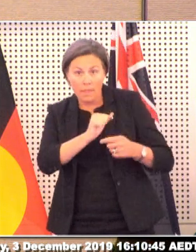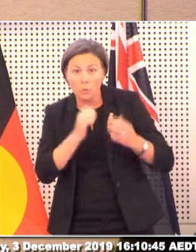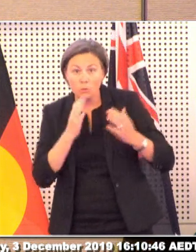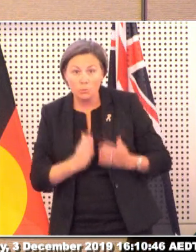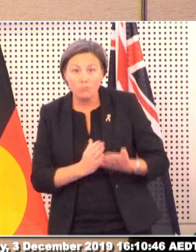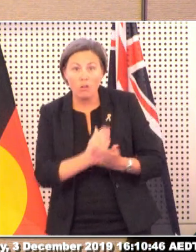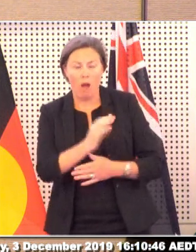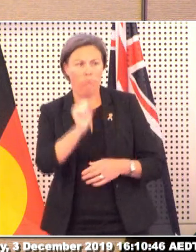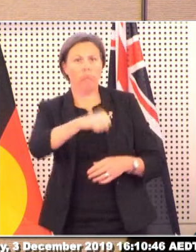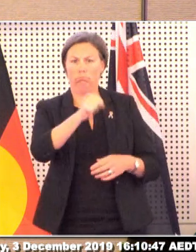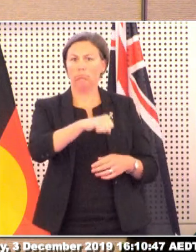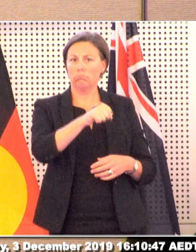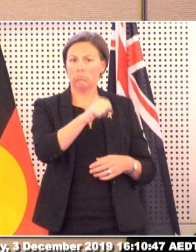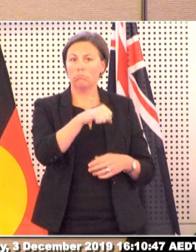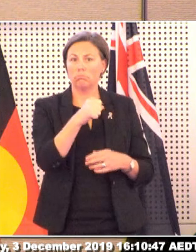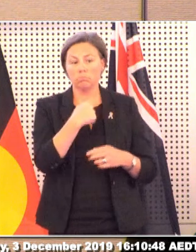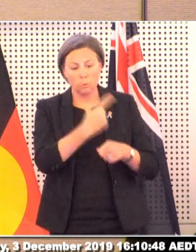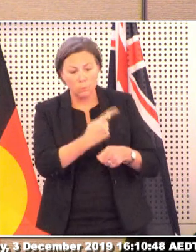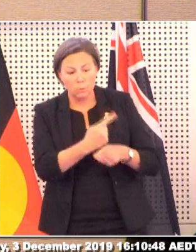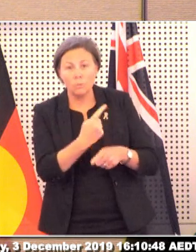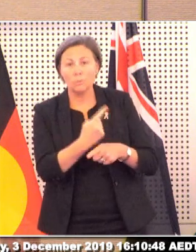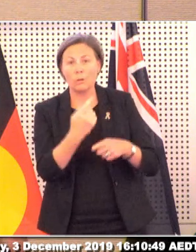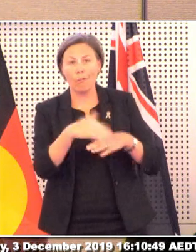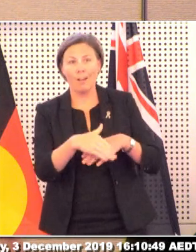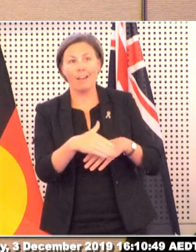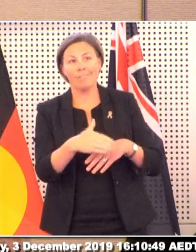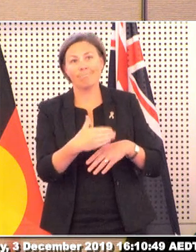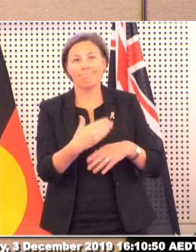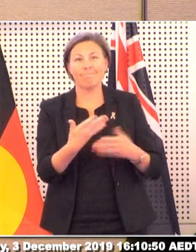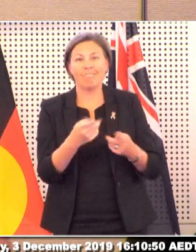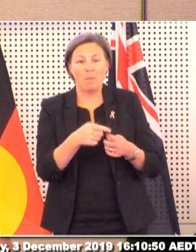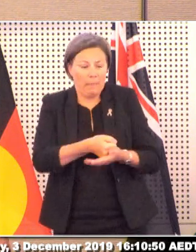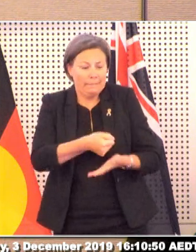Yes, we talk to them about what they – just the basics of what they want, are they